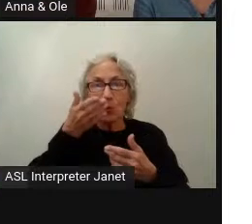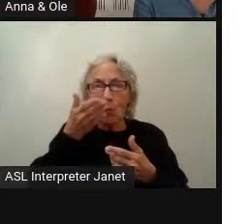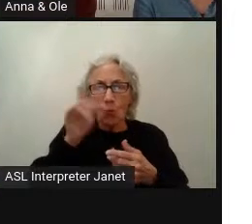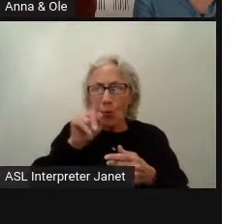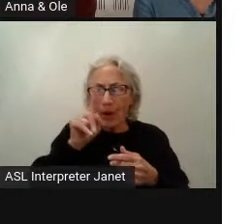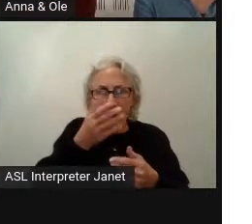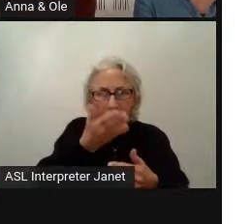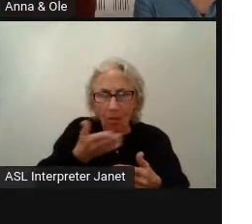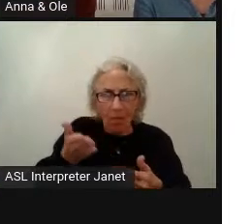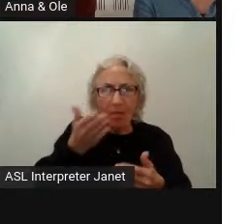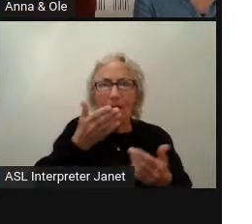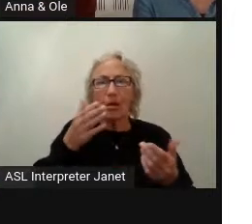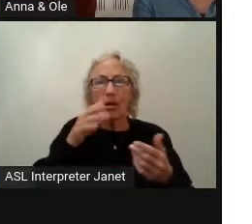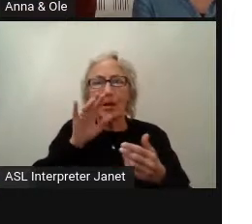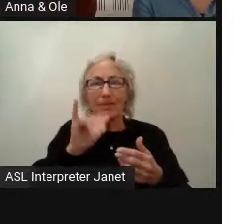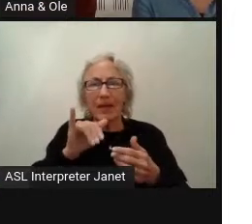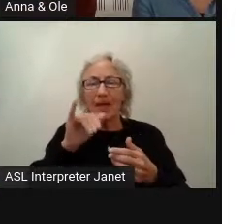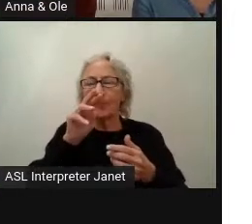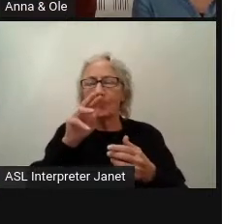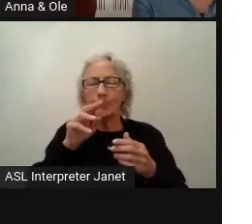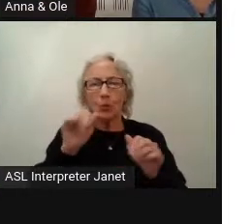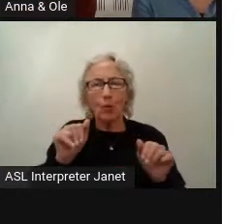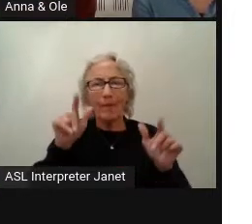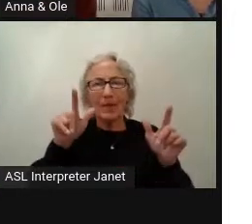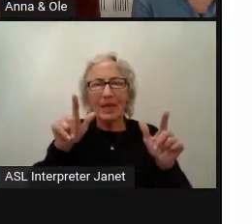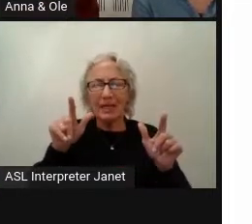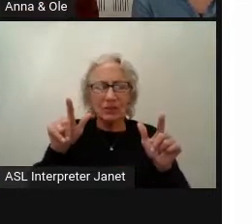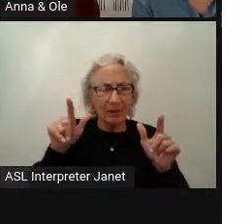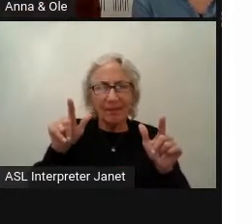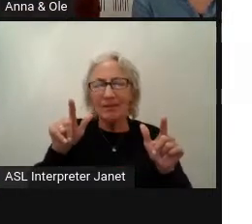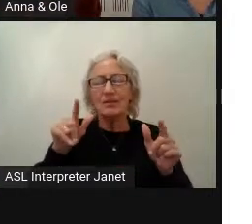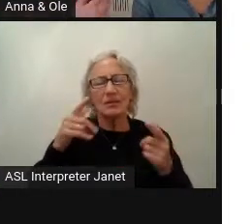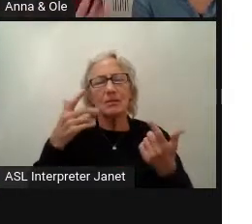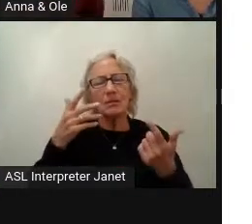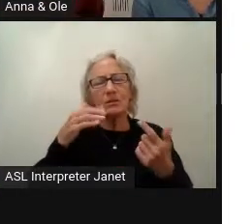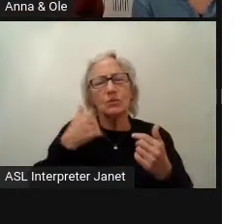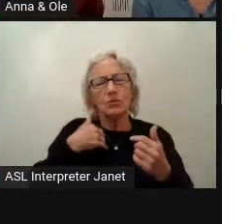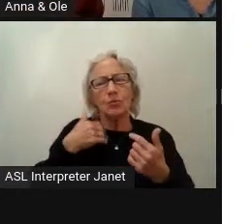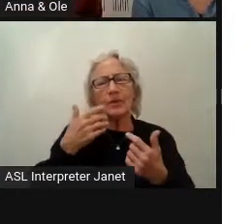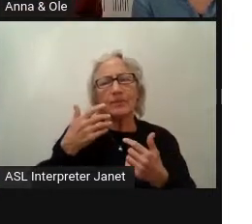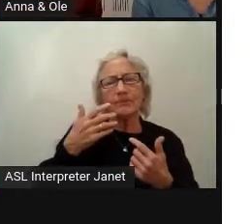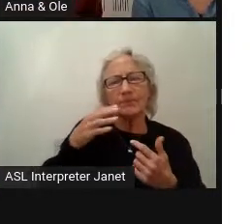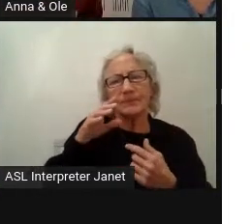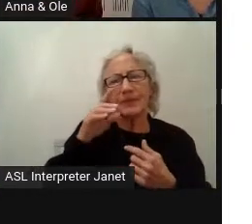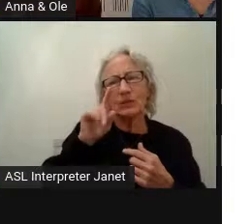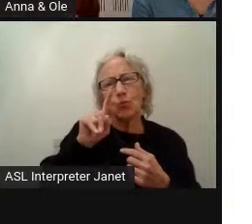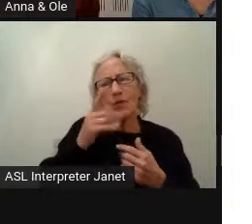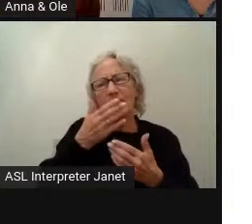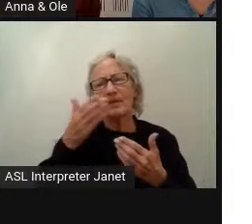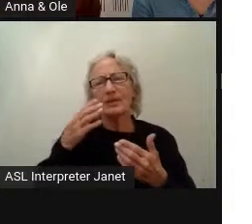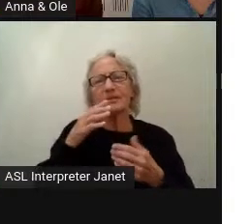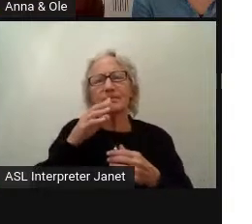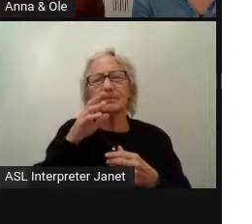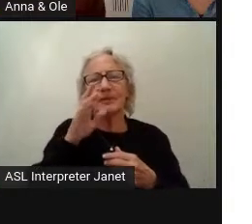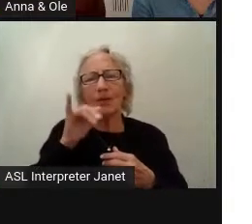Will that give the user some idea where the user is in this webpage? Not necessarily.